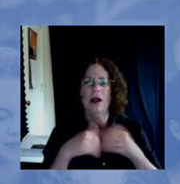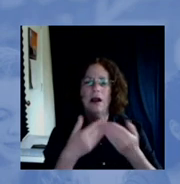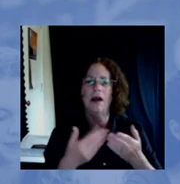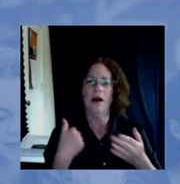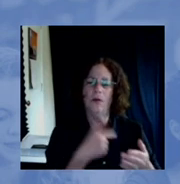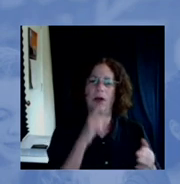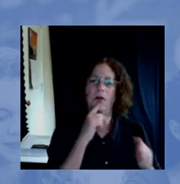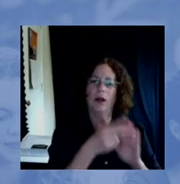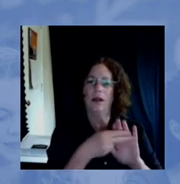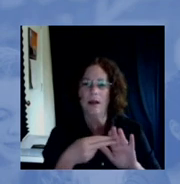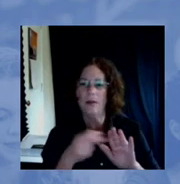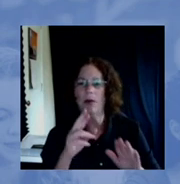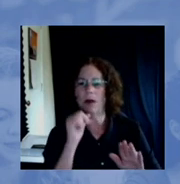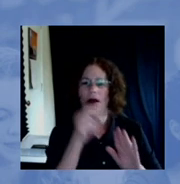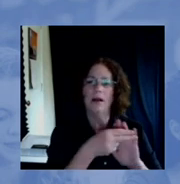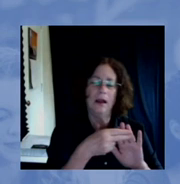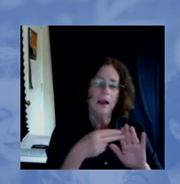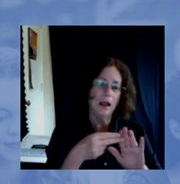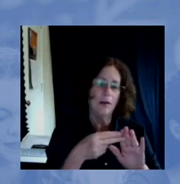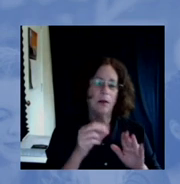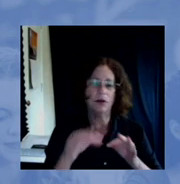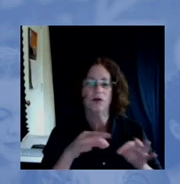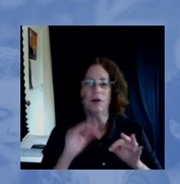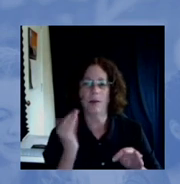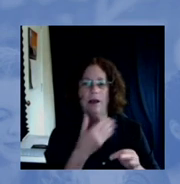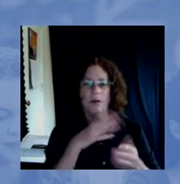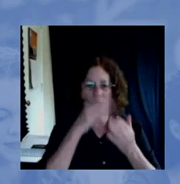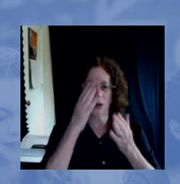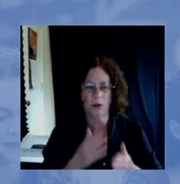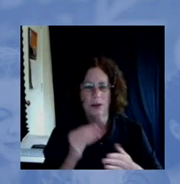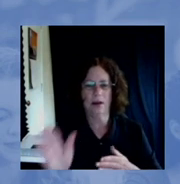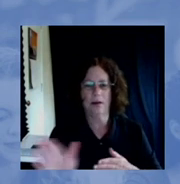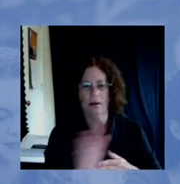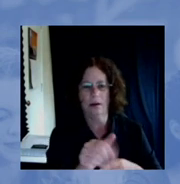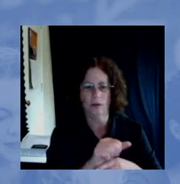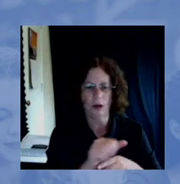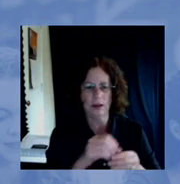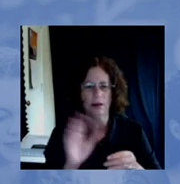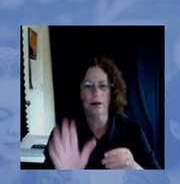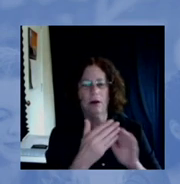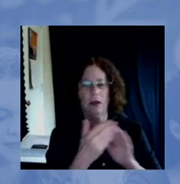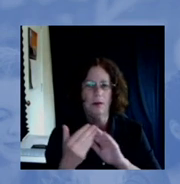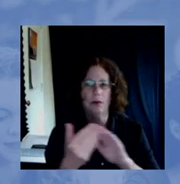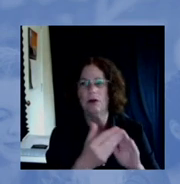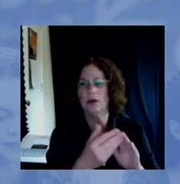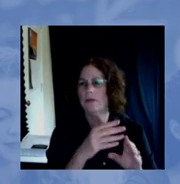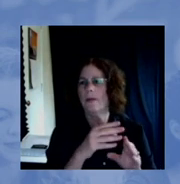OR DESCRIBING OUR STUDENTS AND THEIR PRACTICES IN THEIR COMMUNITIES. ALL OF THOSE THINGS NEED TO BE PART OF THE CONVERSATION.